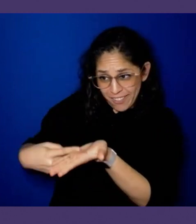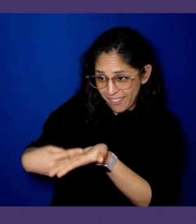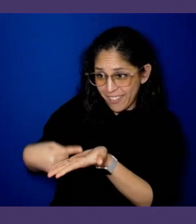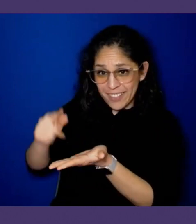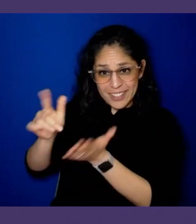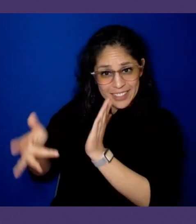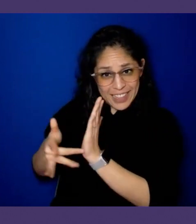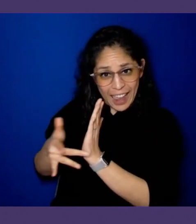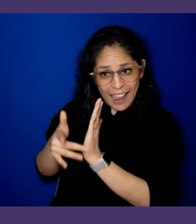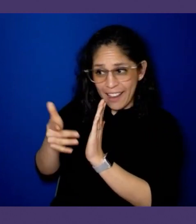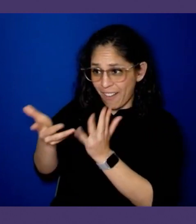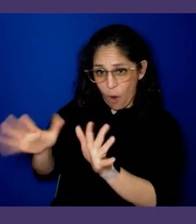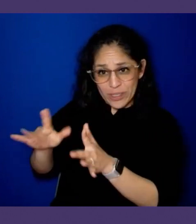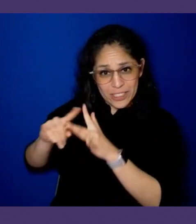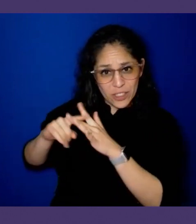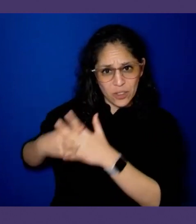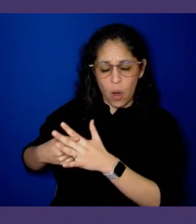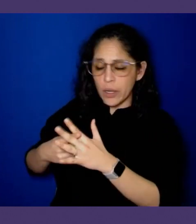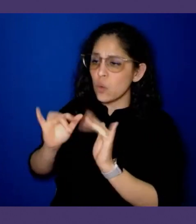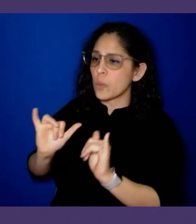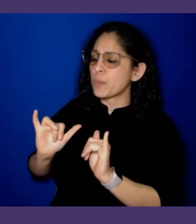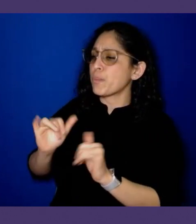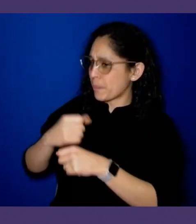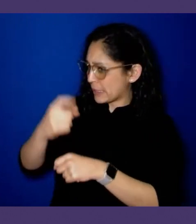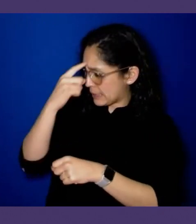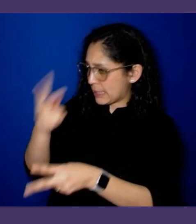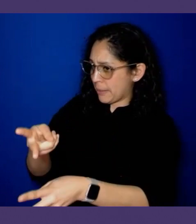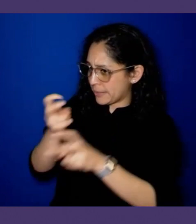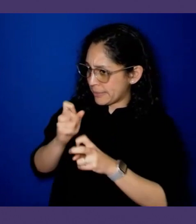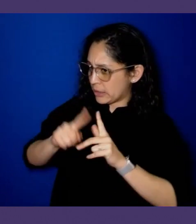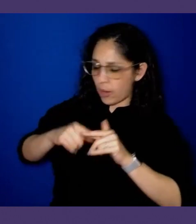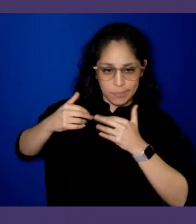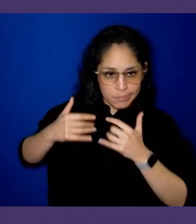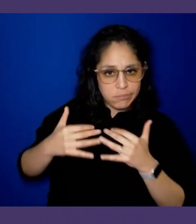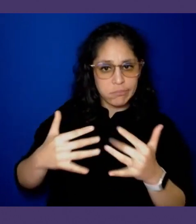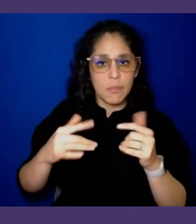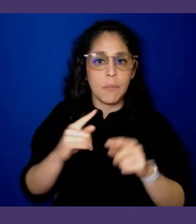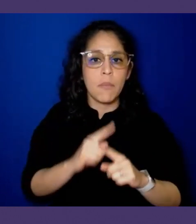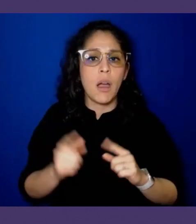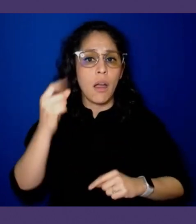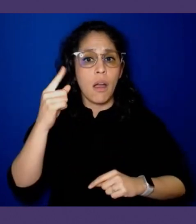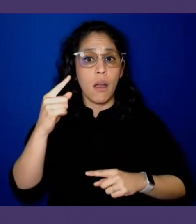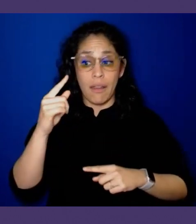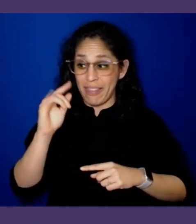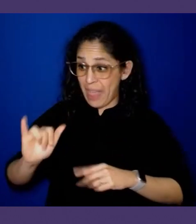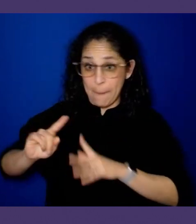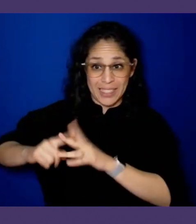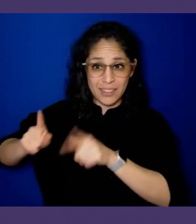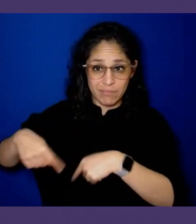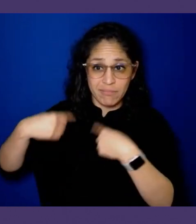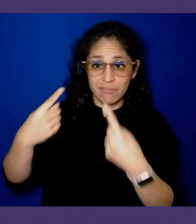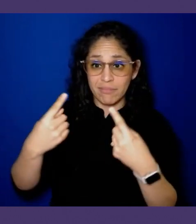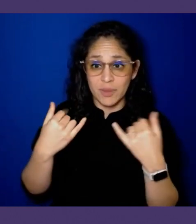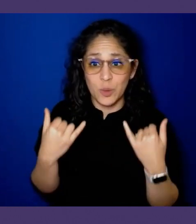It made sense that that was a place that we started. But since the beginning, up till today, and into the future,